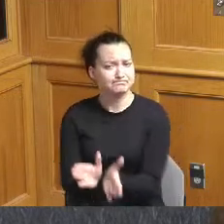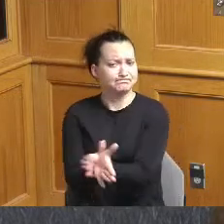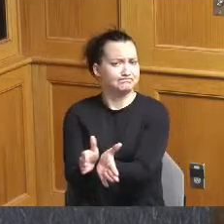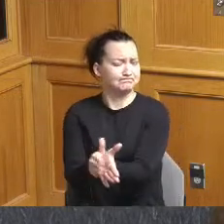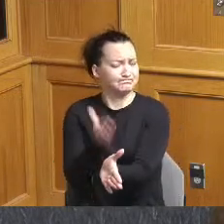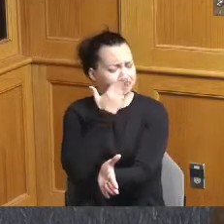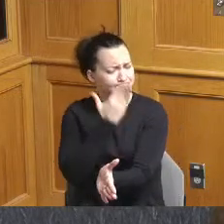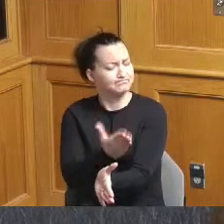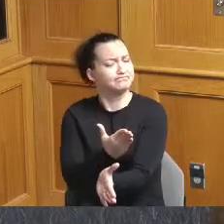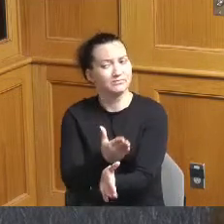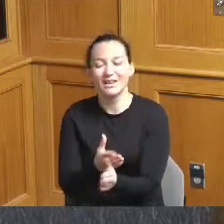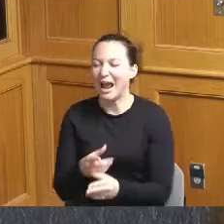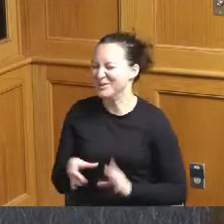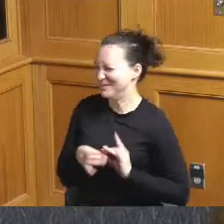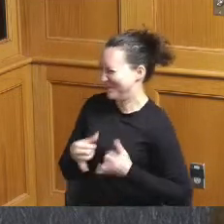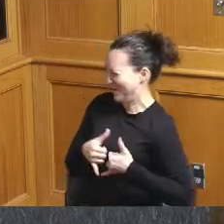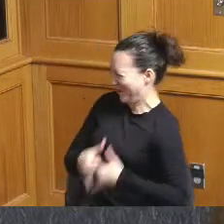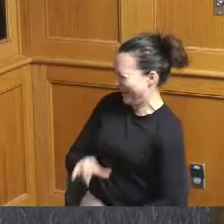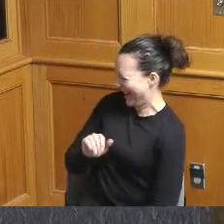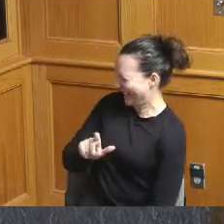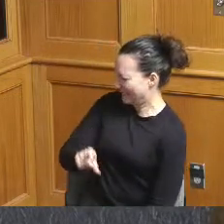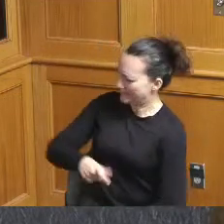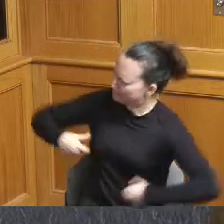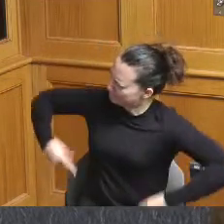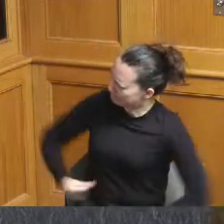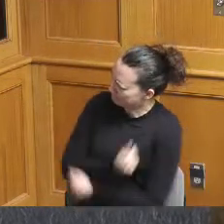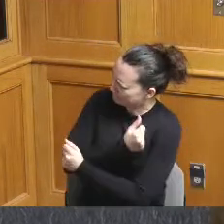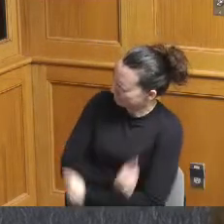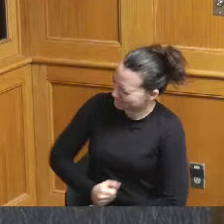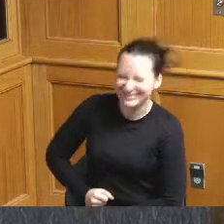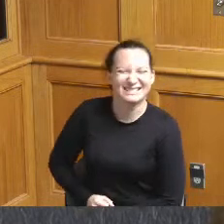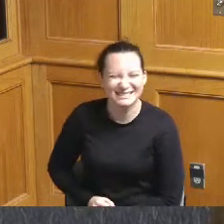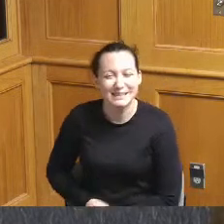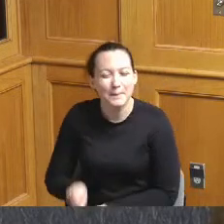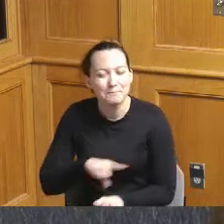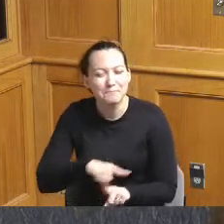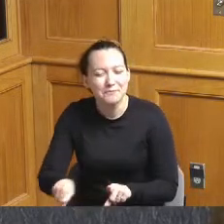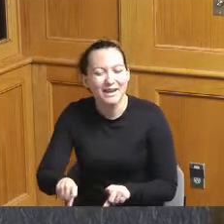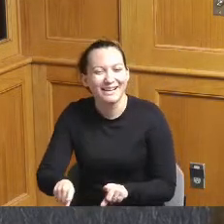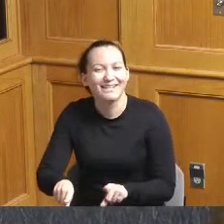and I was going to mention the award Alex you you stole my thunder but yeah that you all have